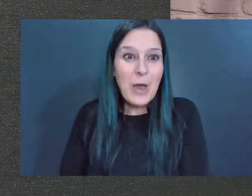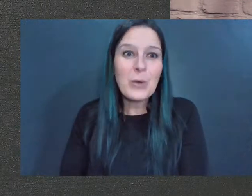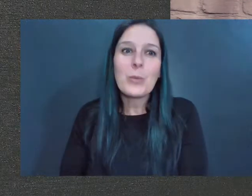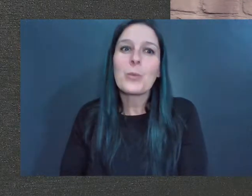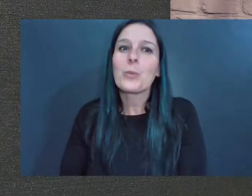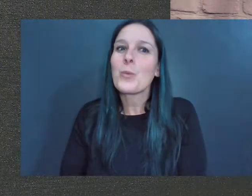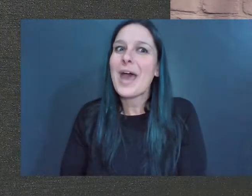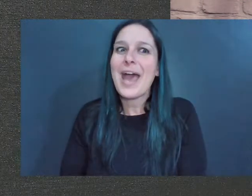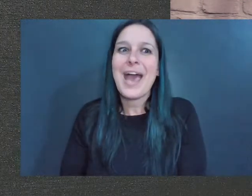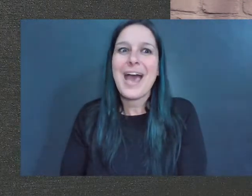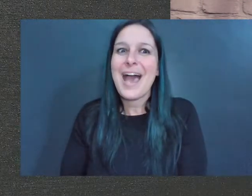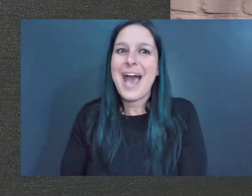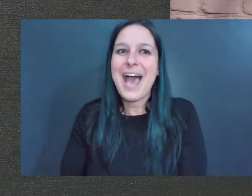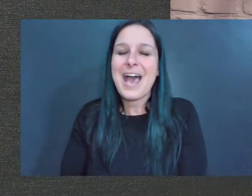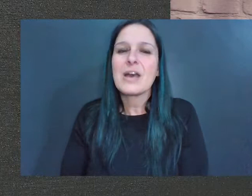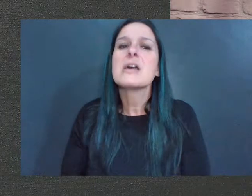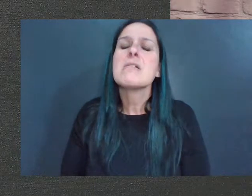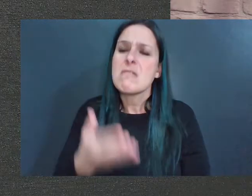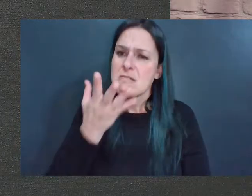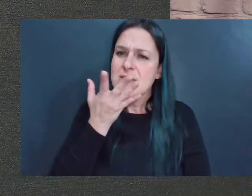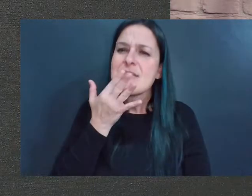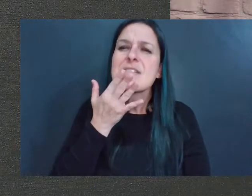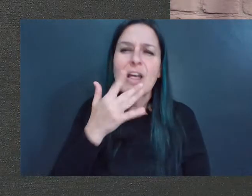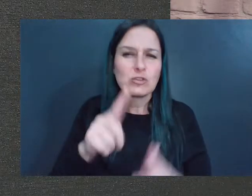Wow. I think my color's starting to run out.